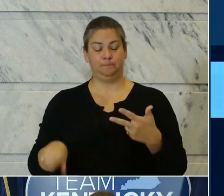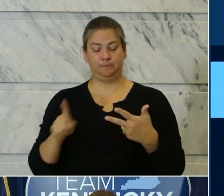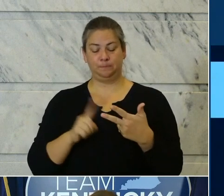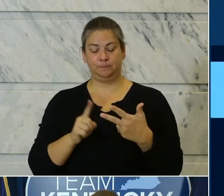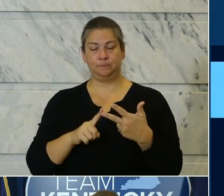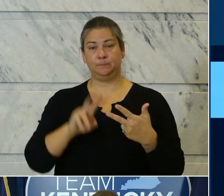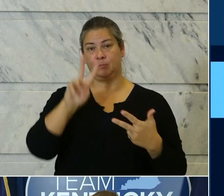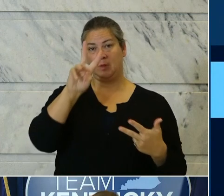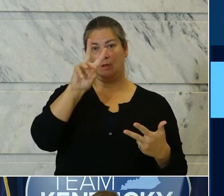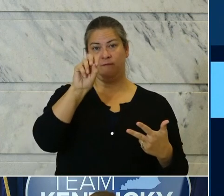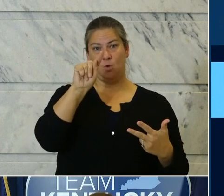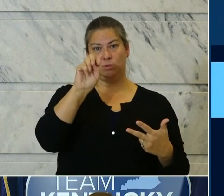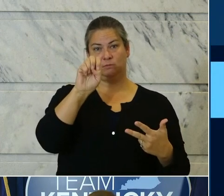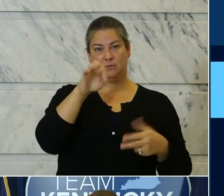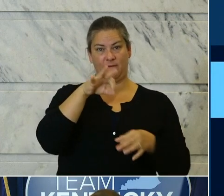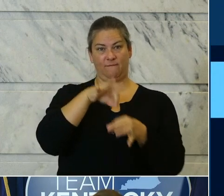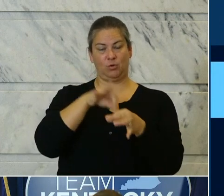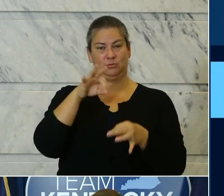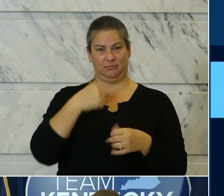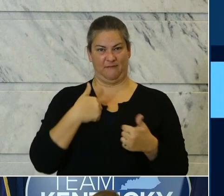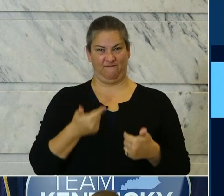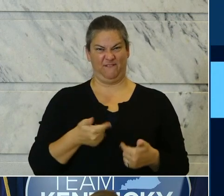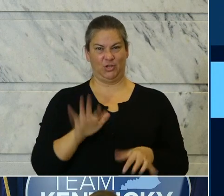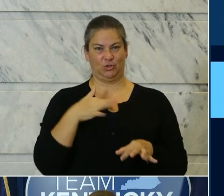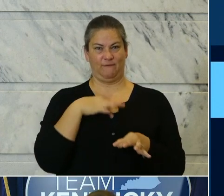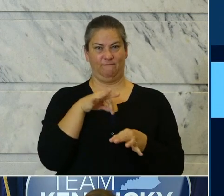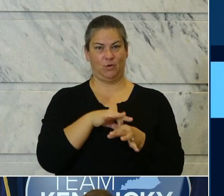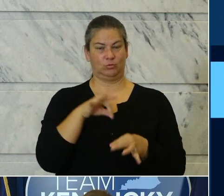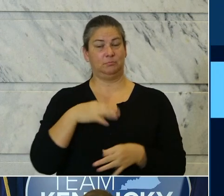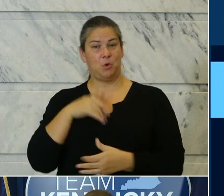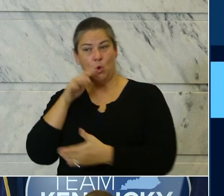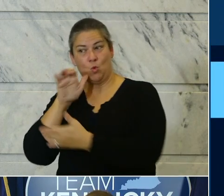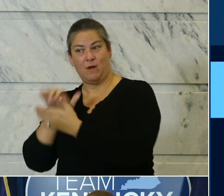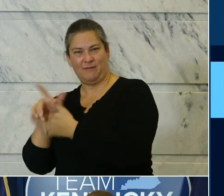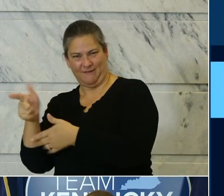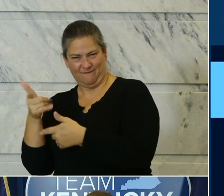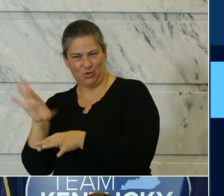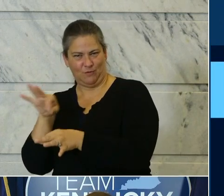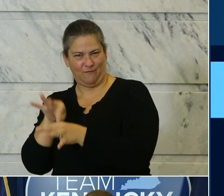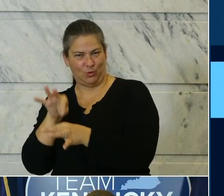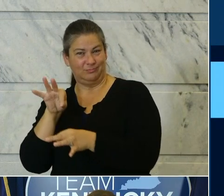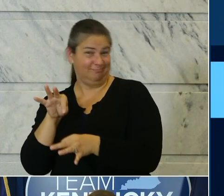RIGHT NUMBER THREE WE'RE TALKING ABOUT EVERYDAY. LOW I'VE ALREADY VOTED I WIFE